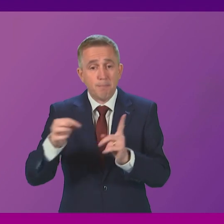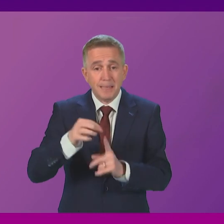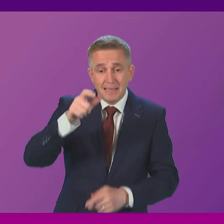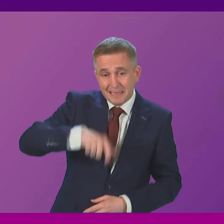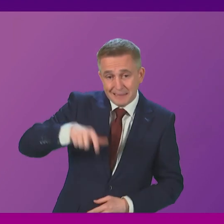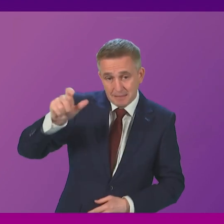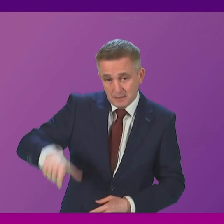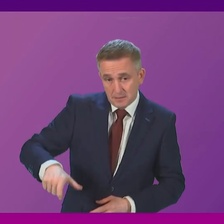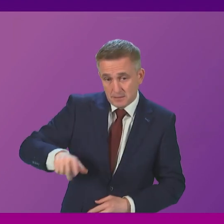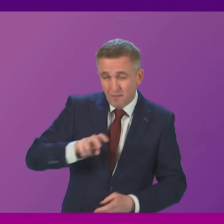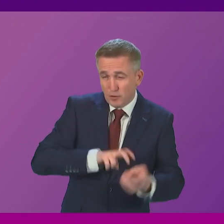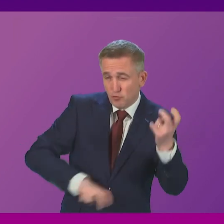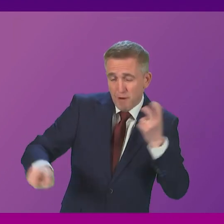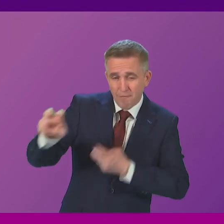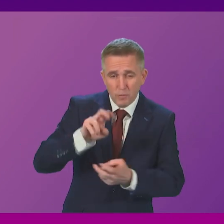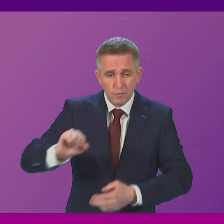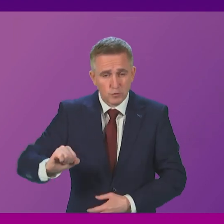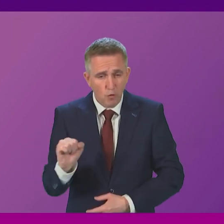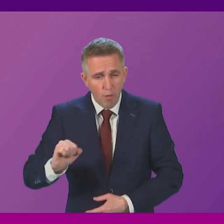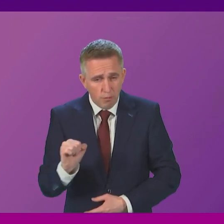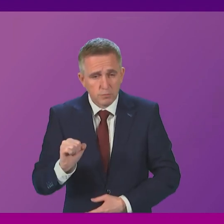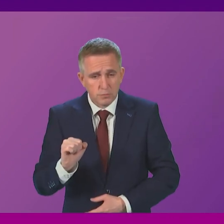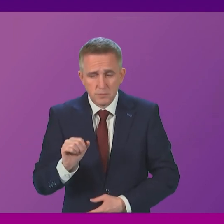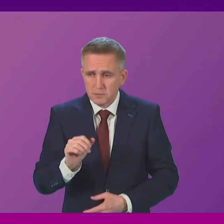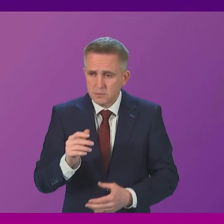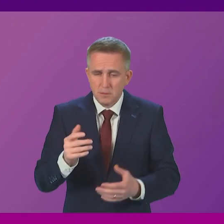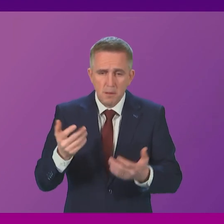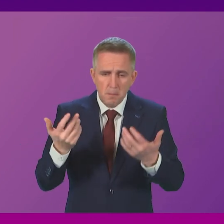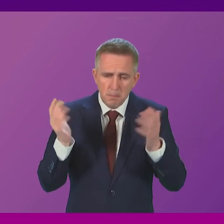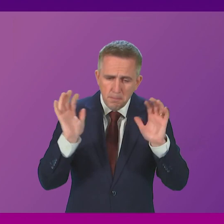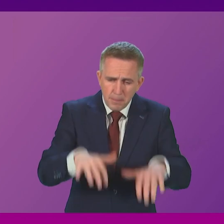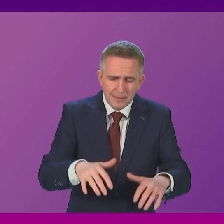the length and breadth of Scotland, participating in party hustings and debates and also meeting